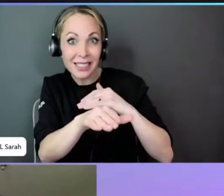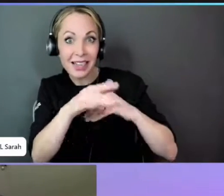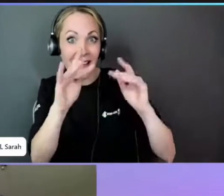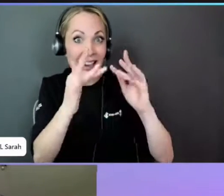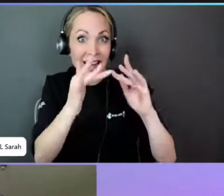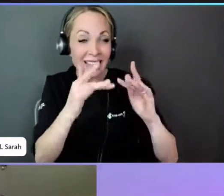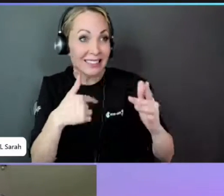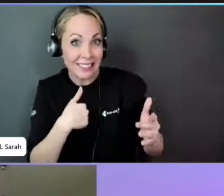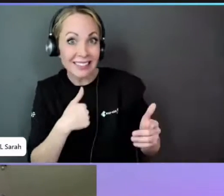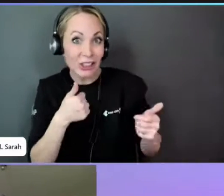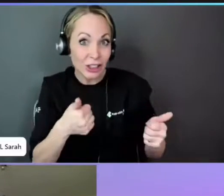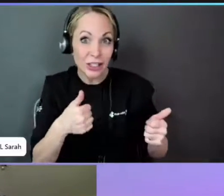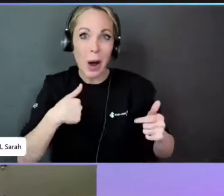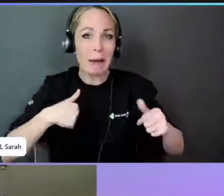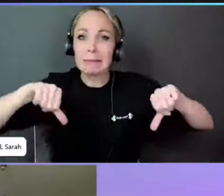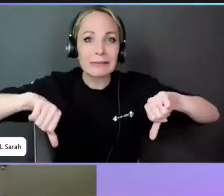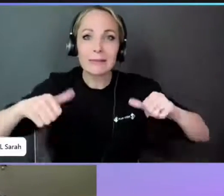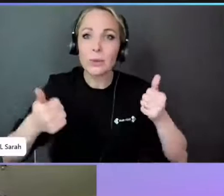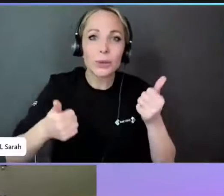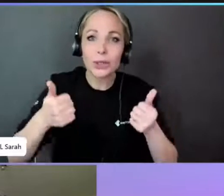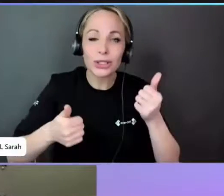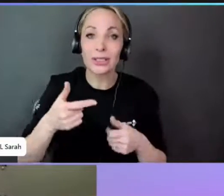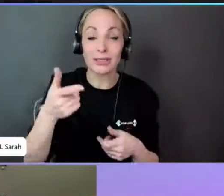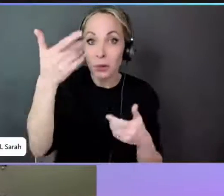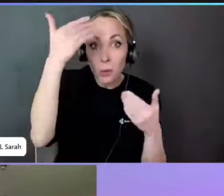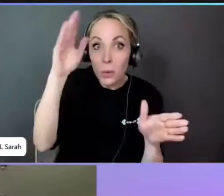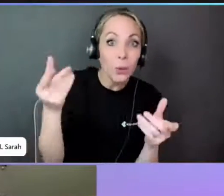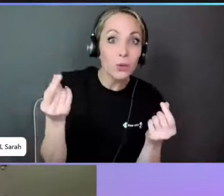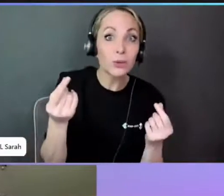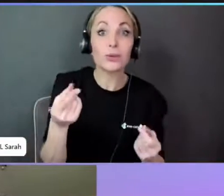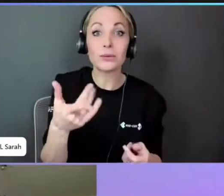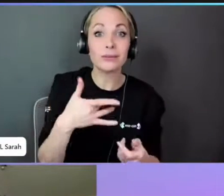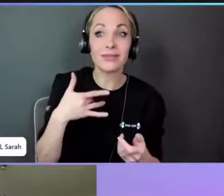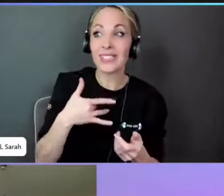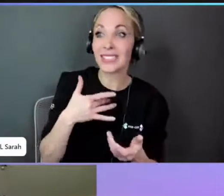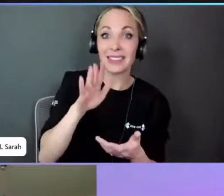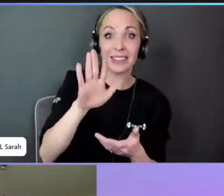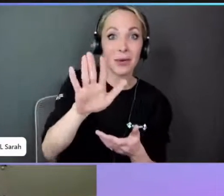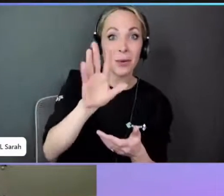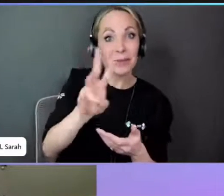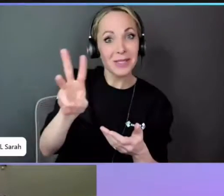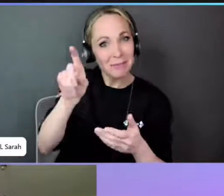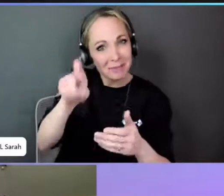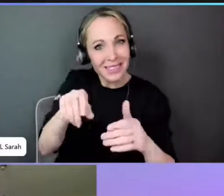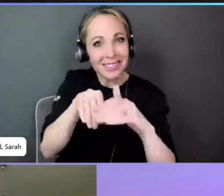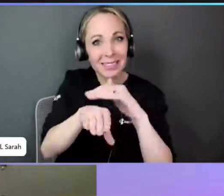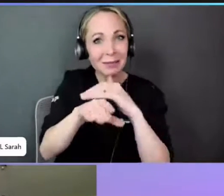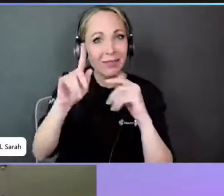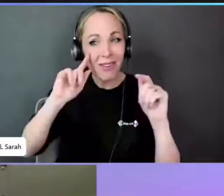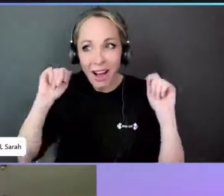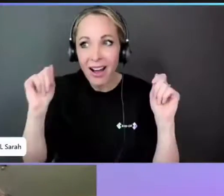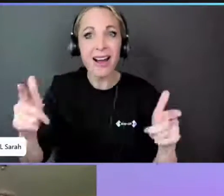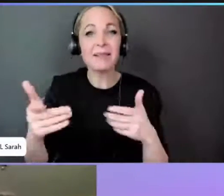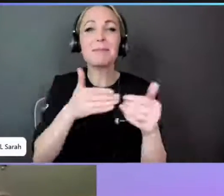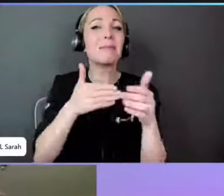besides just being the right thing to do, having your websites be accessible to everybody regardless of disability status,